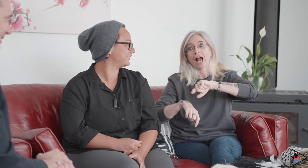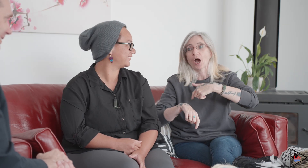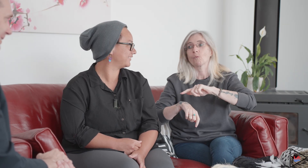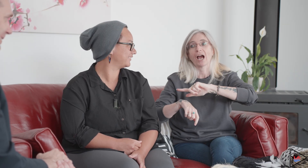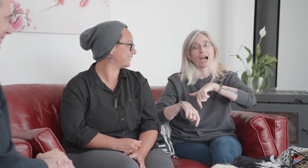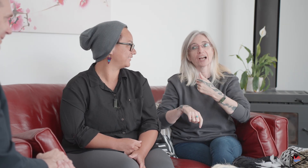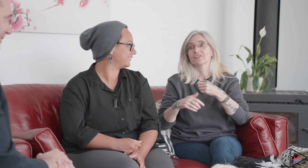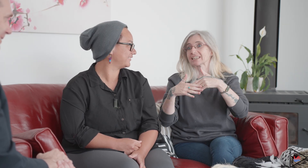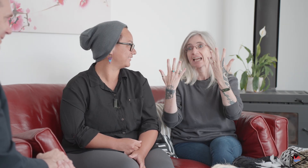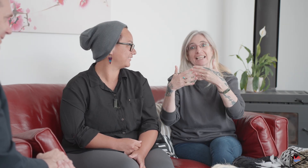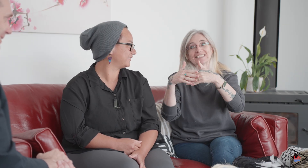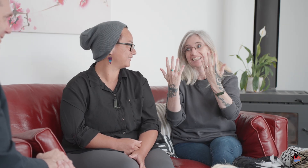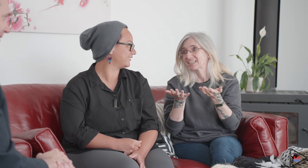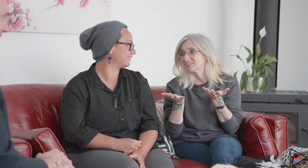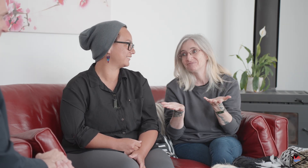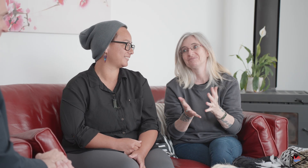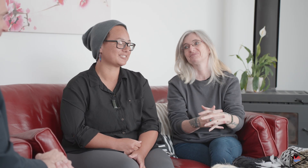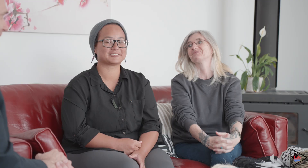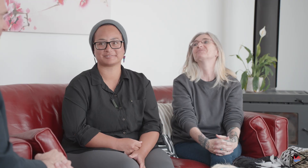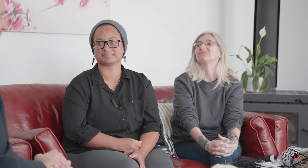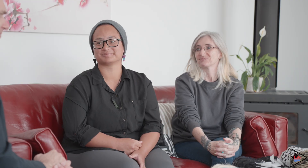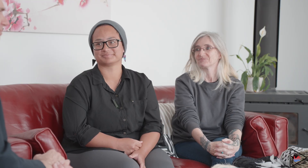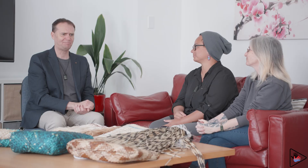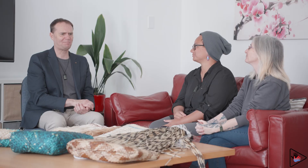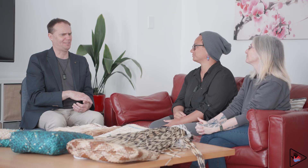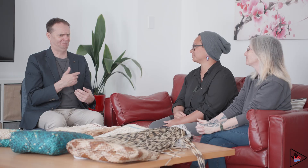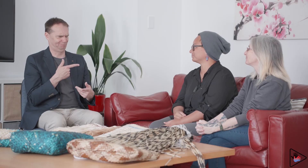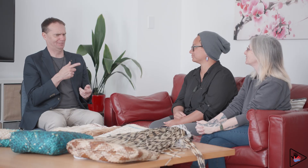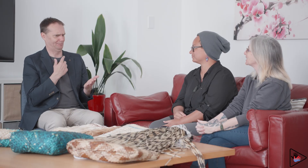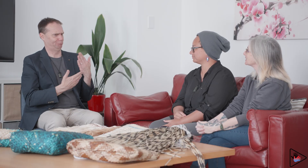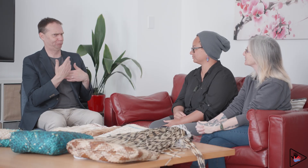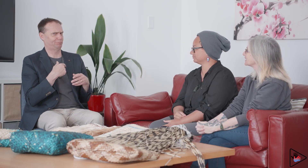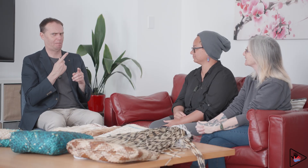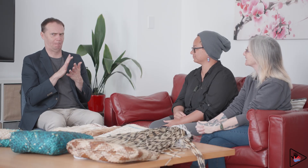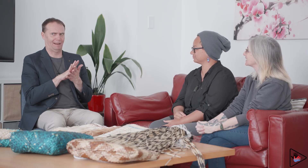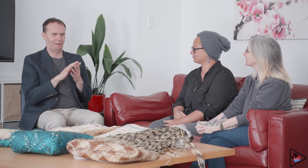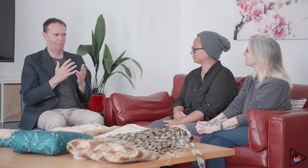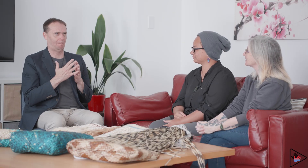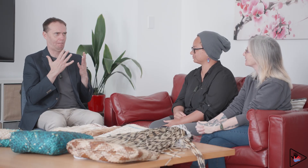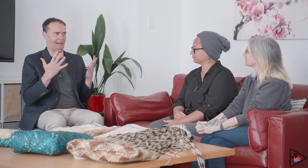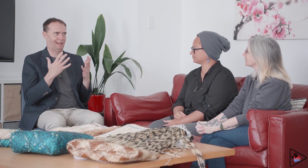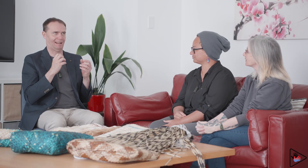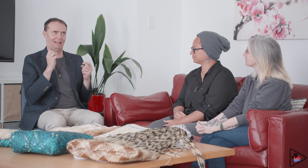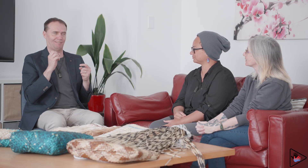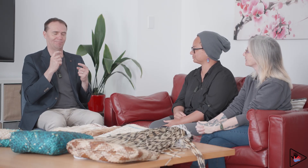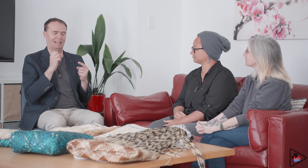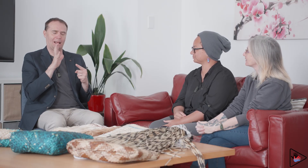some time. Come back the next day. It takes hours and hours and hours, days and days and days. Wow.